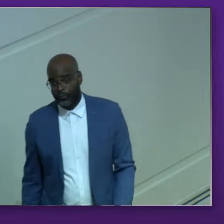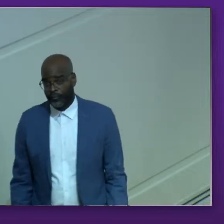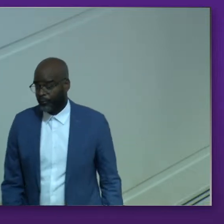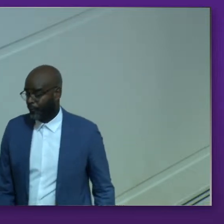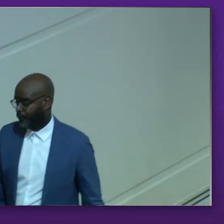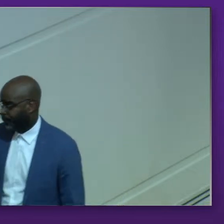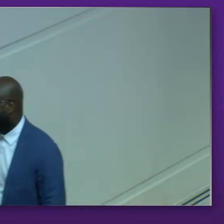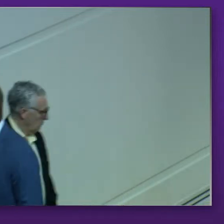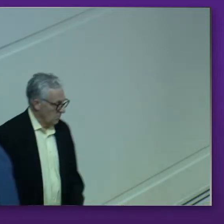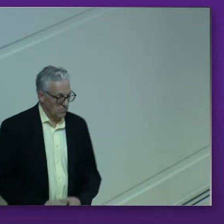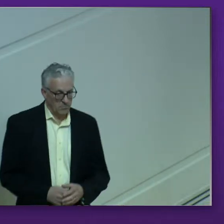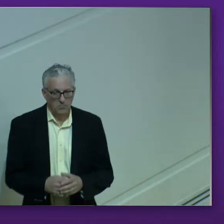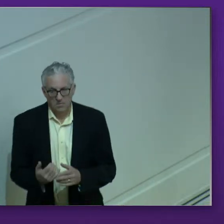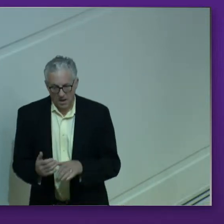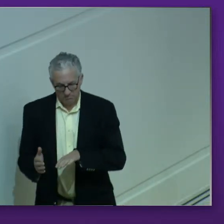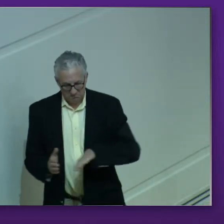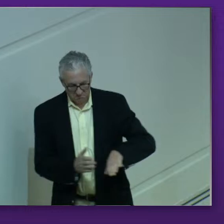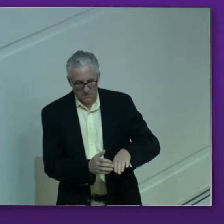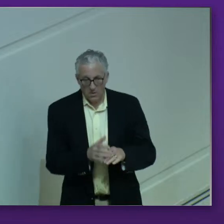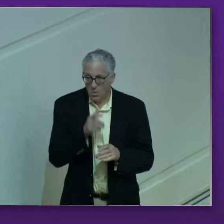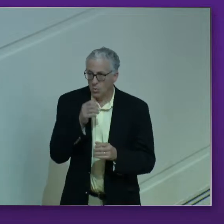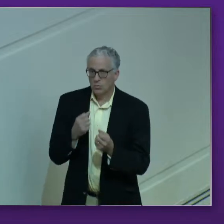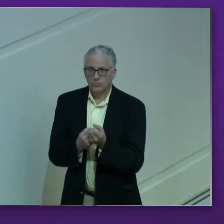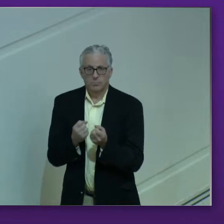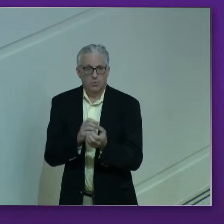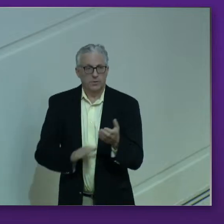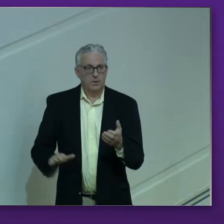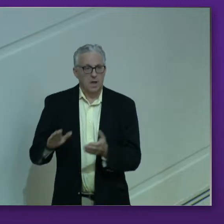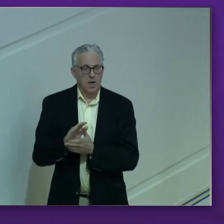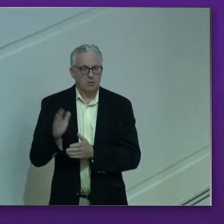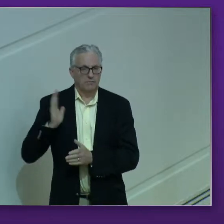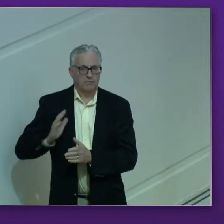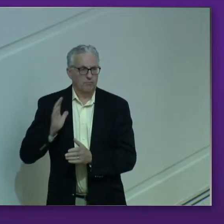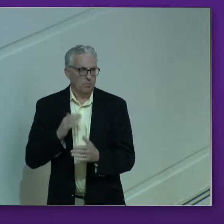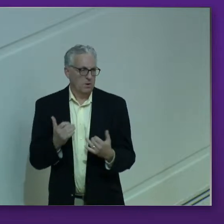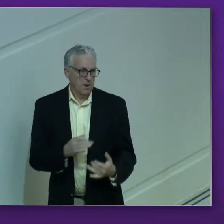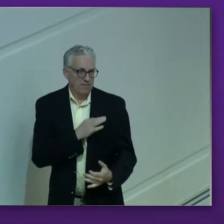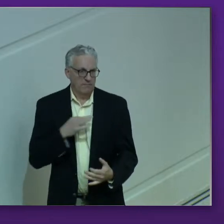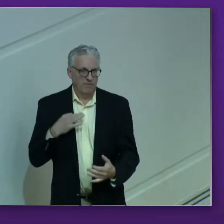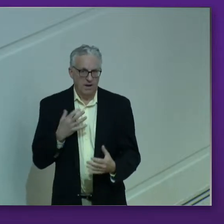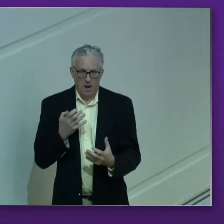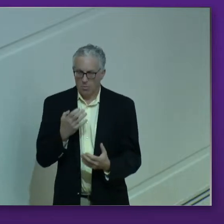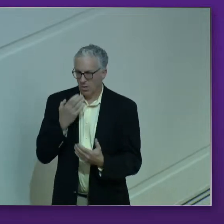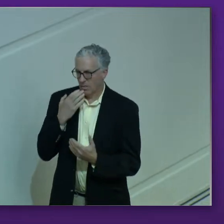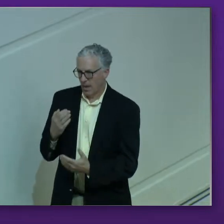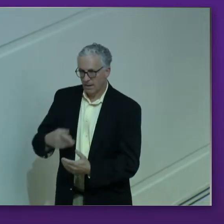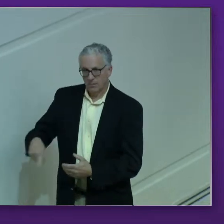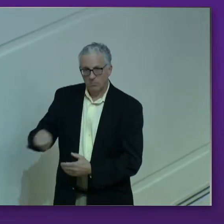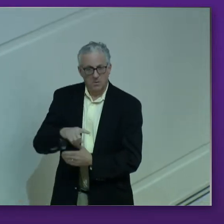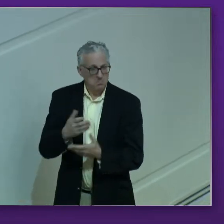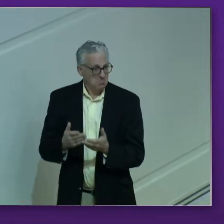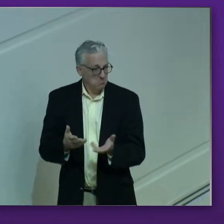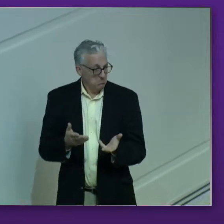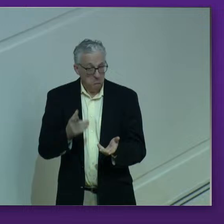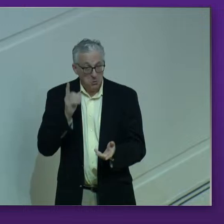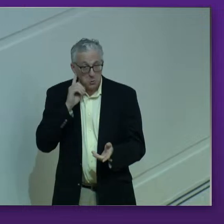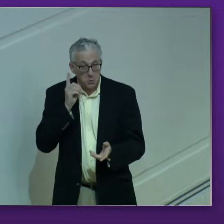STUDENTS HAD IN EXPERIENTIAL LEARNING OPPORTUNITY. WHEN WE THINK ABOUT THAT